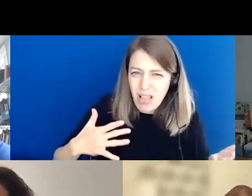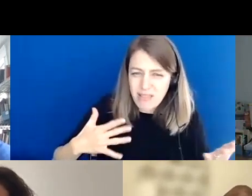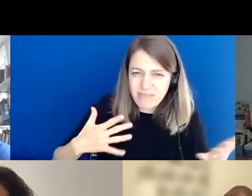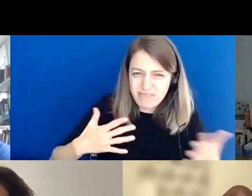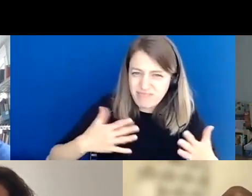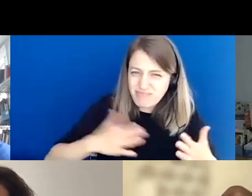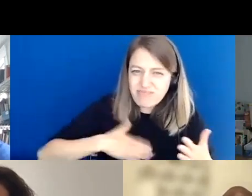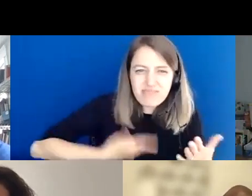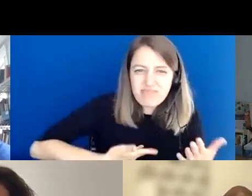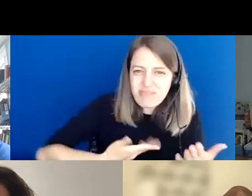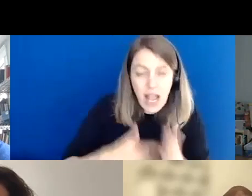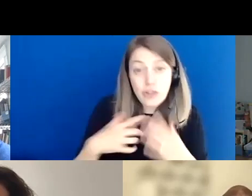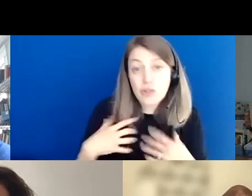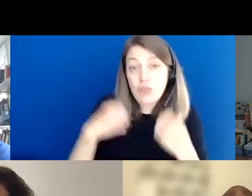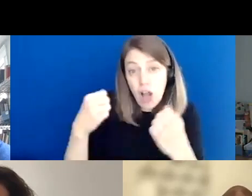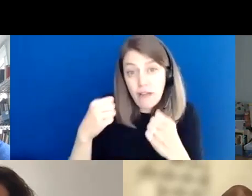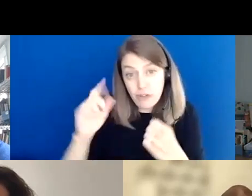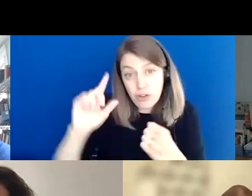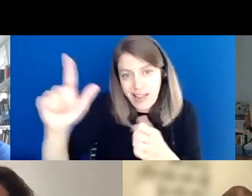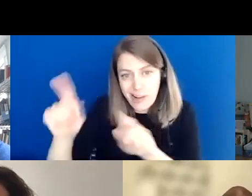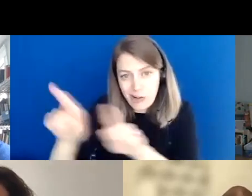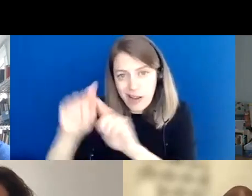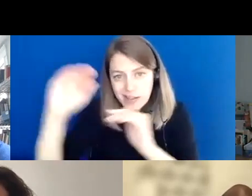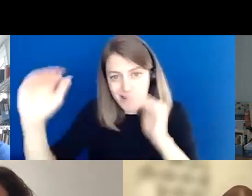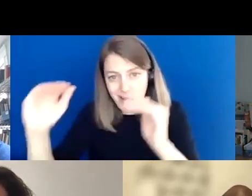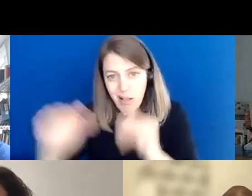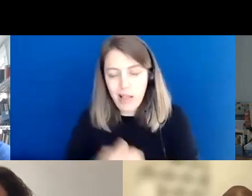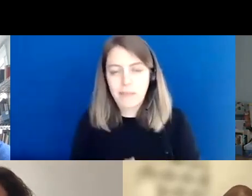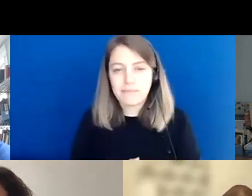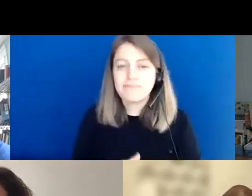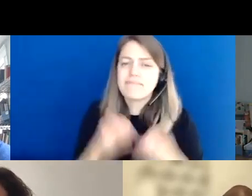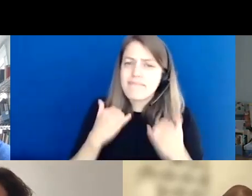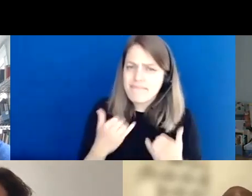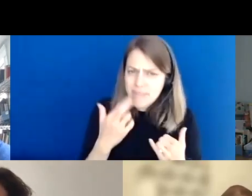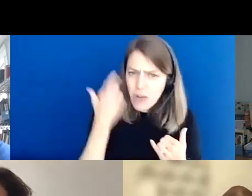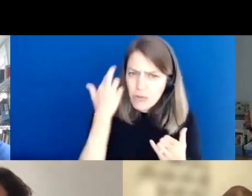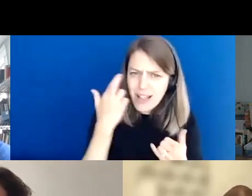I realize now that the problem with the JRC